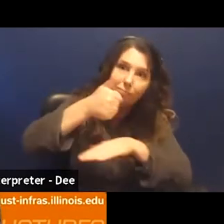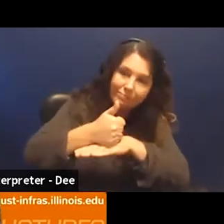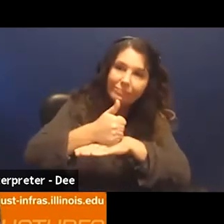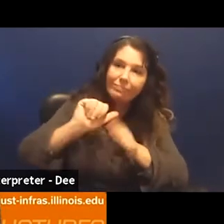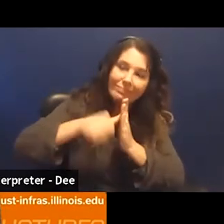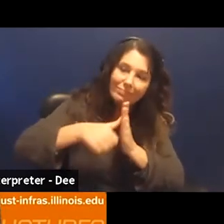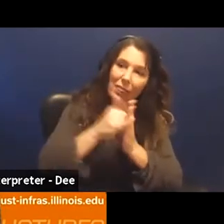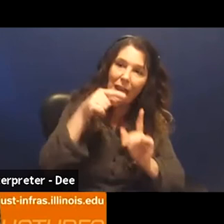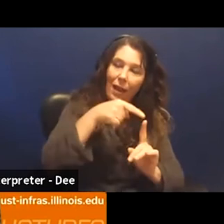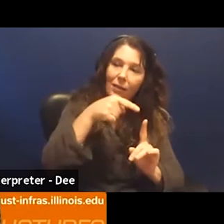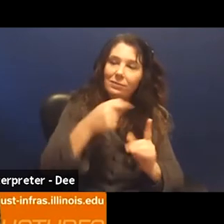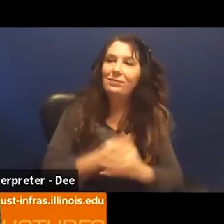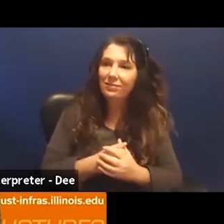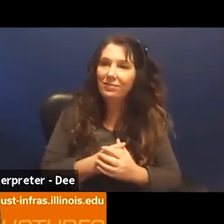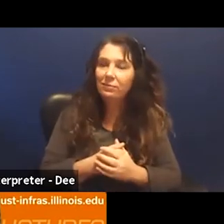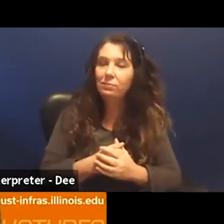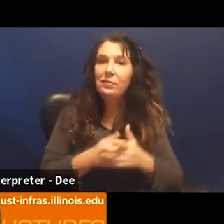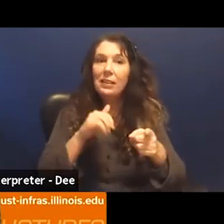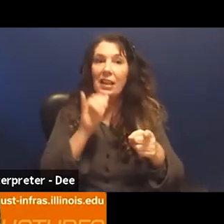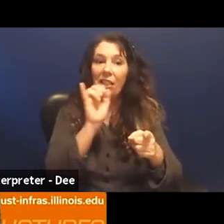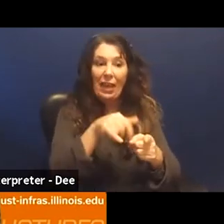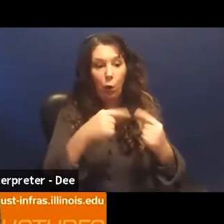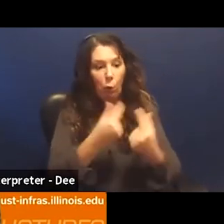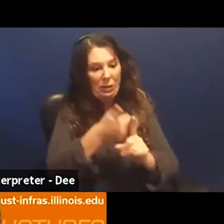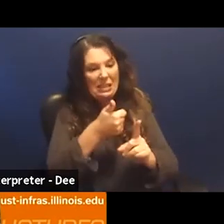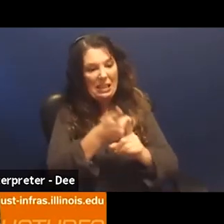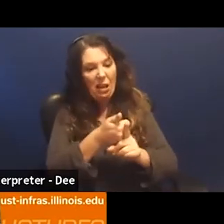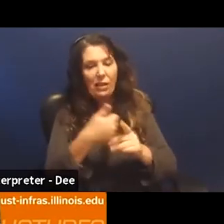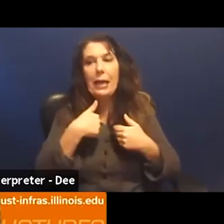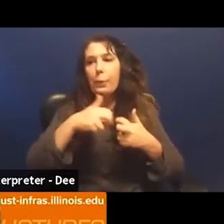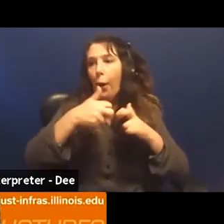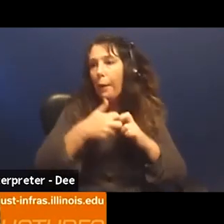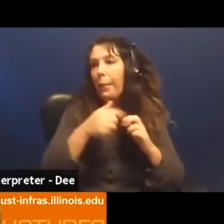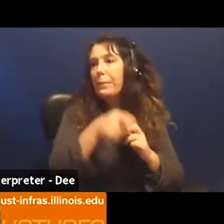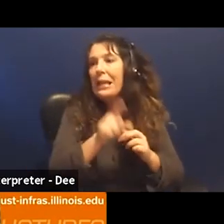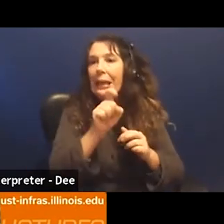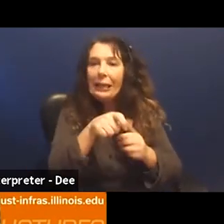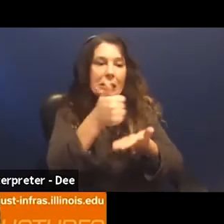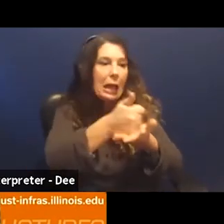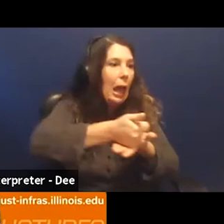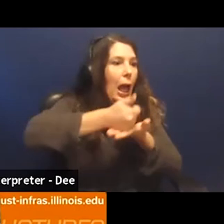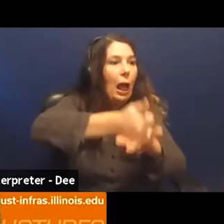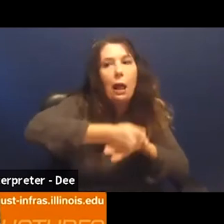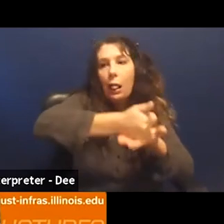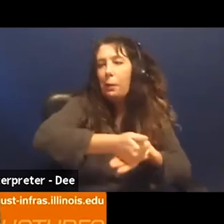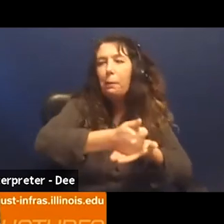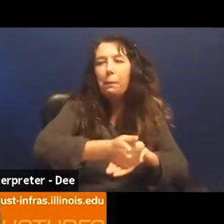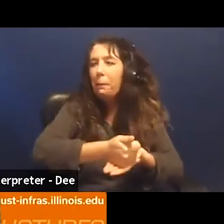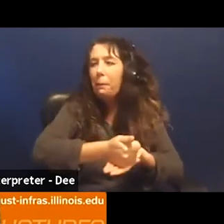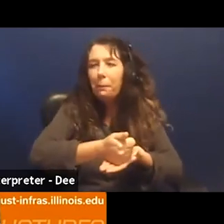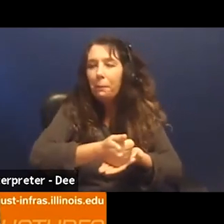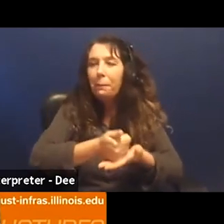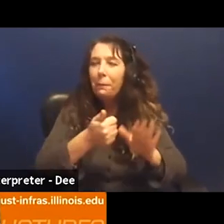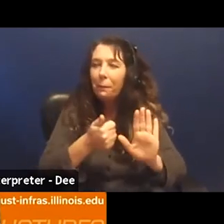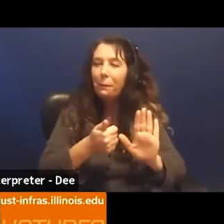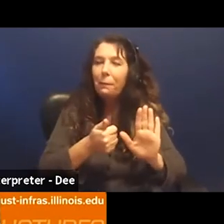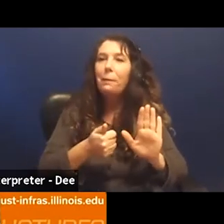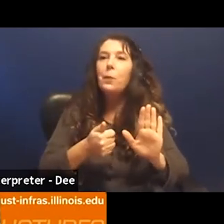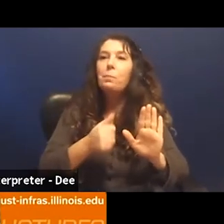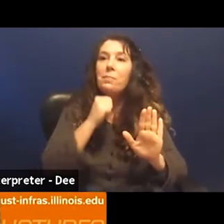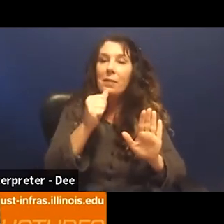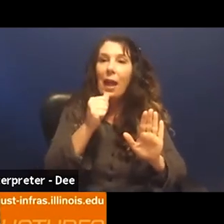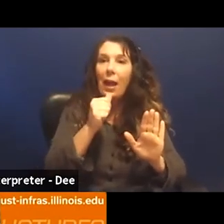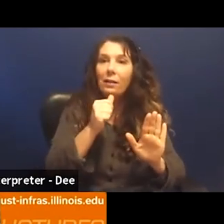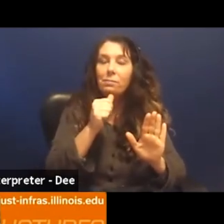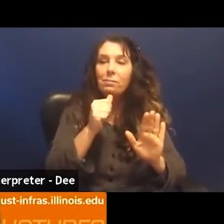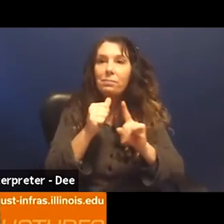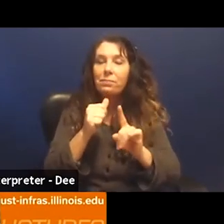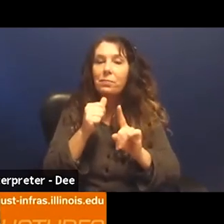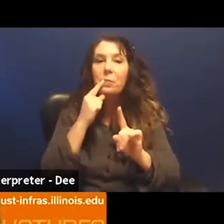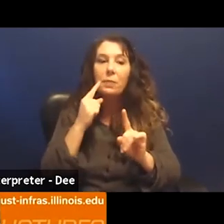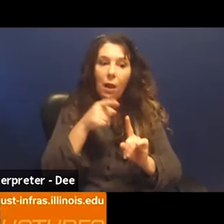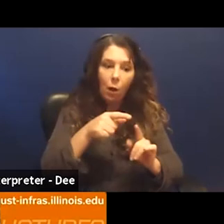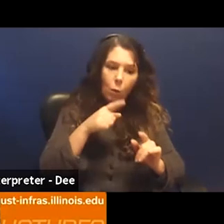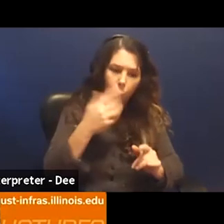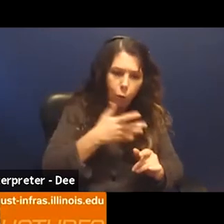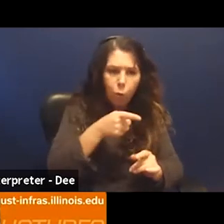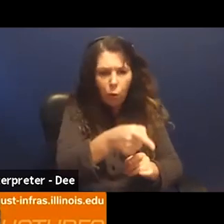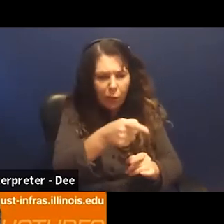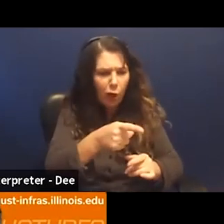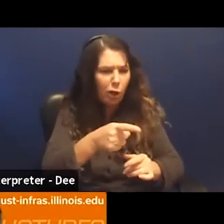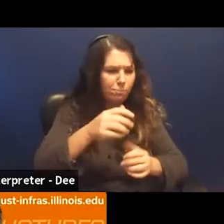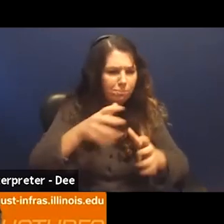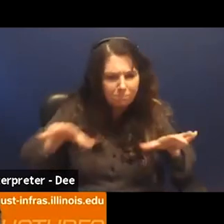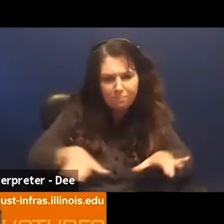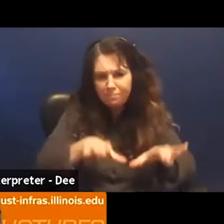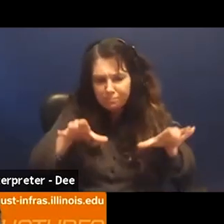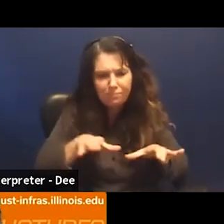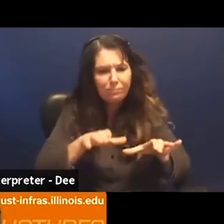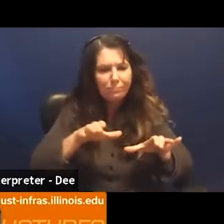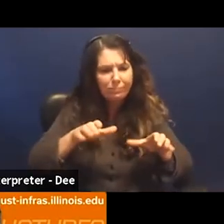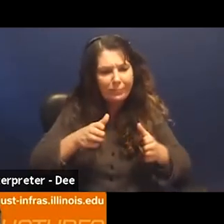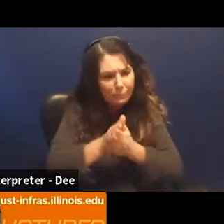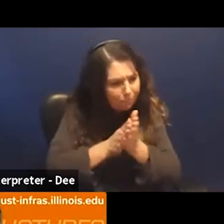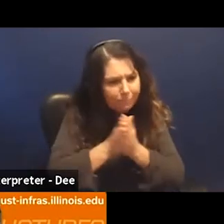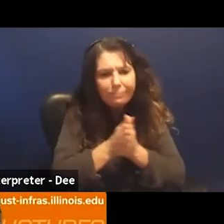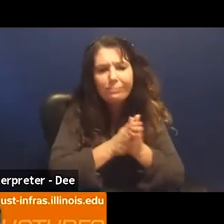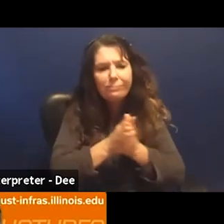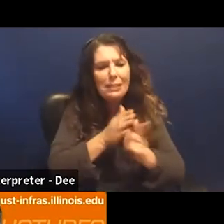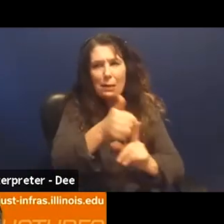the narrative that this is a group that sort of has problems or needs saving from the outside instead of calling attention to the sort of vitality and activism and agency that is coming up from the members of that group themselves.